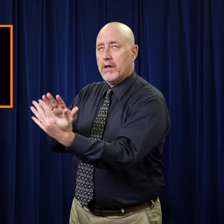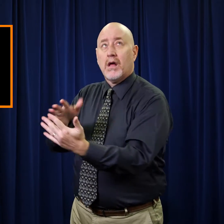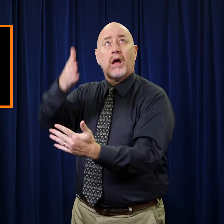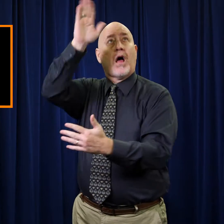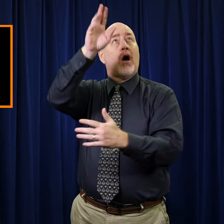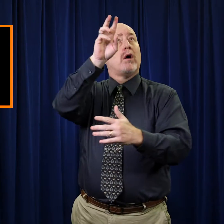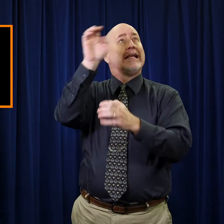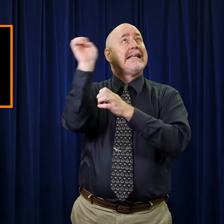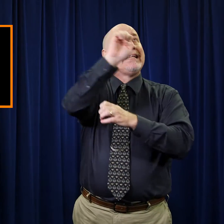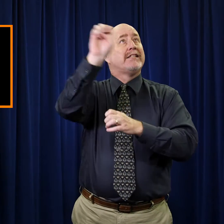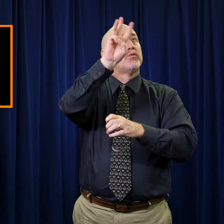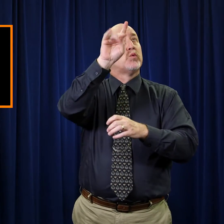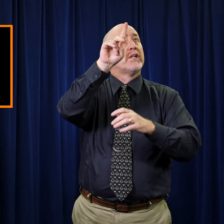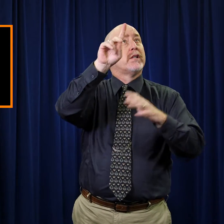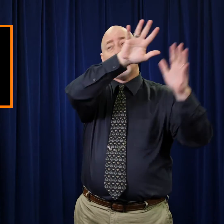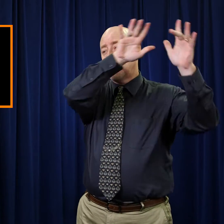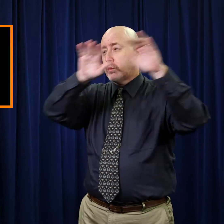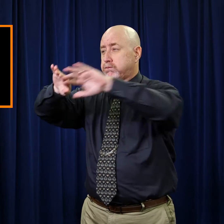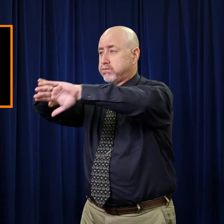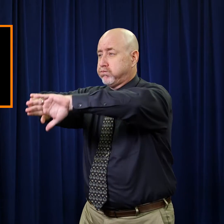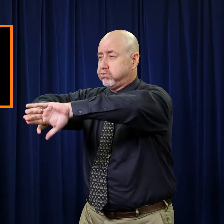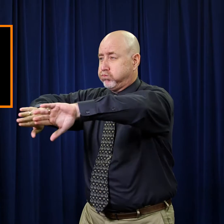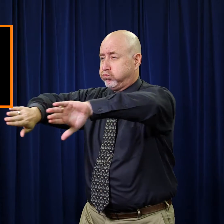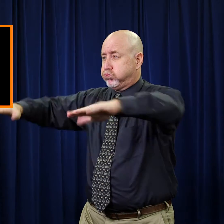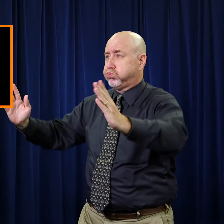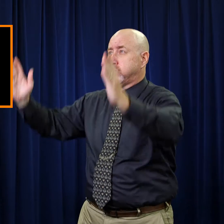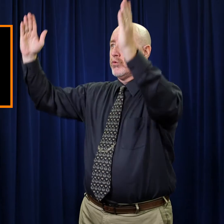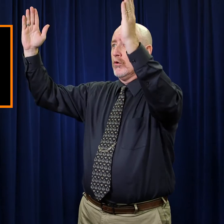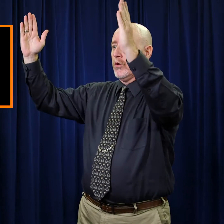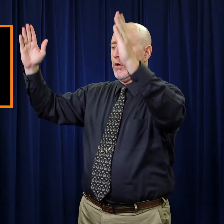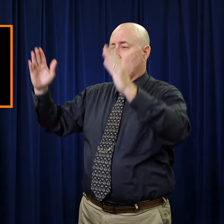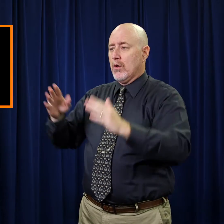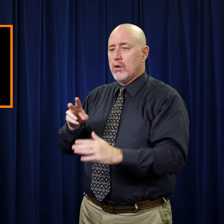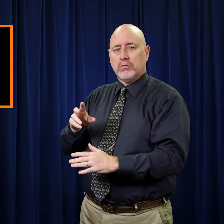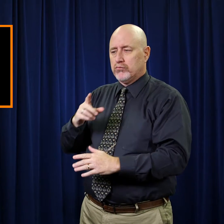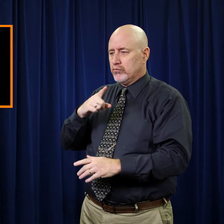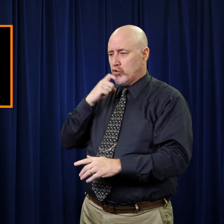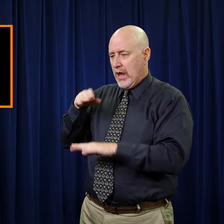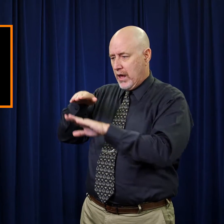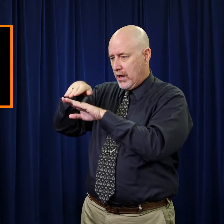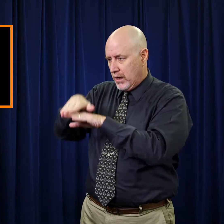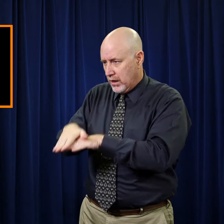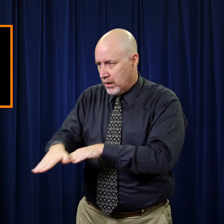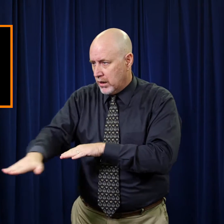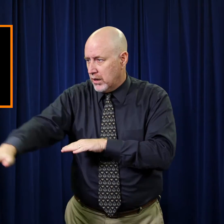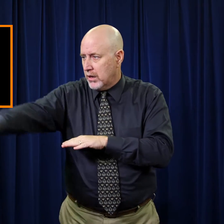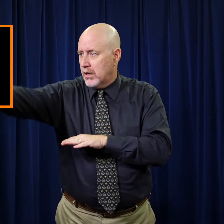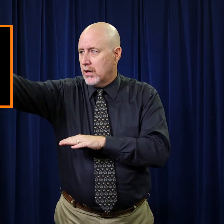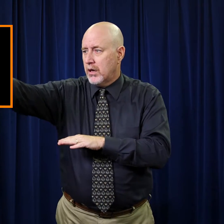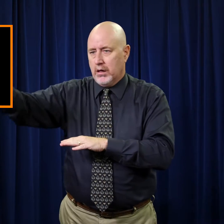opened it up and there's a path through the Red Sea— water congealed on either side.